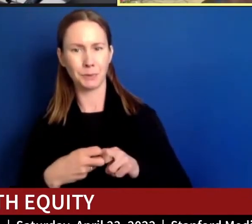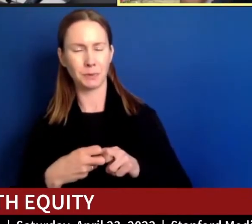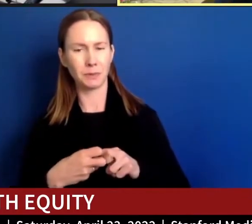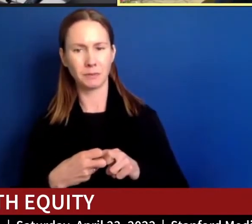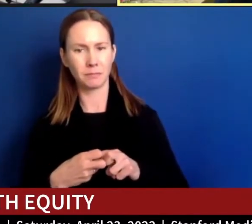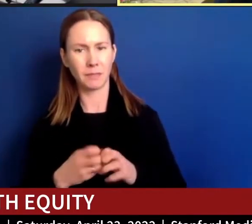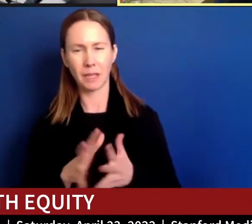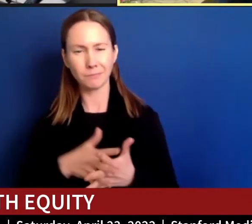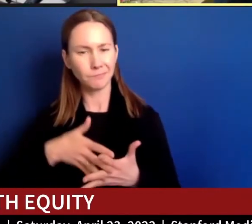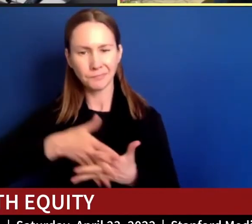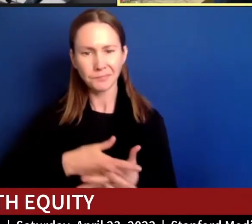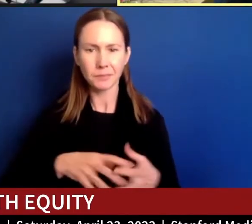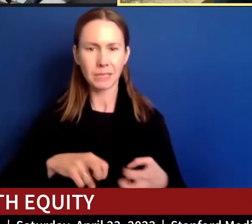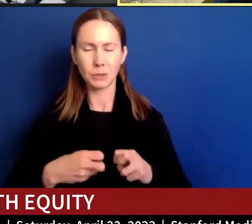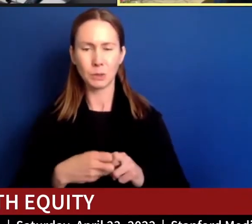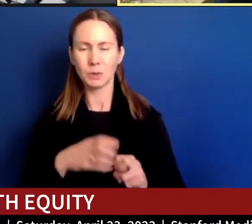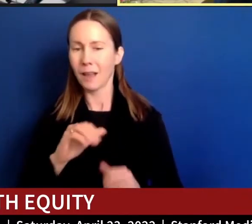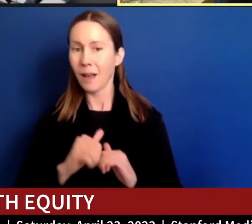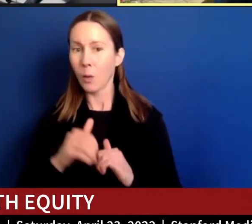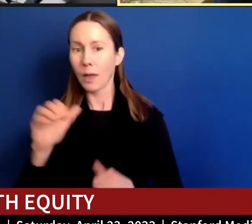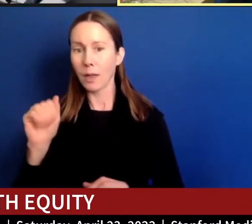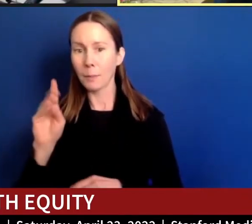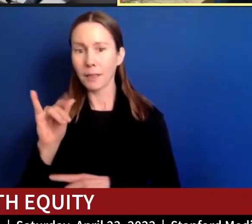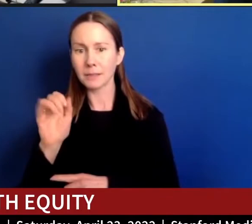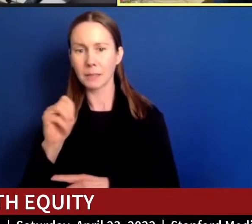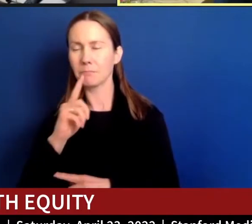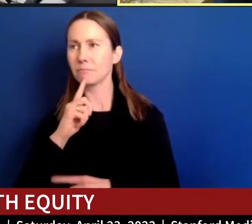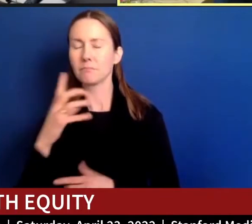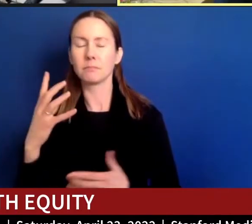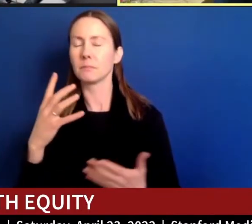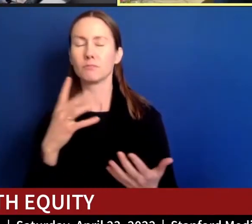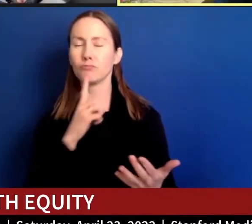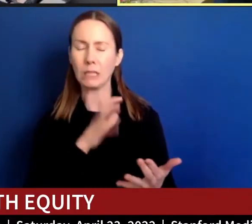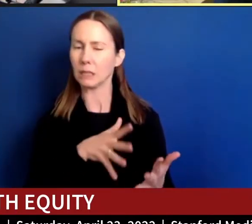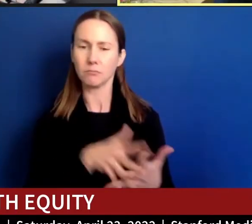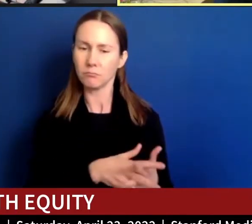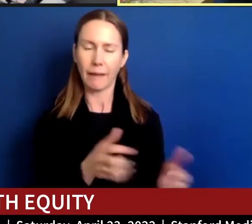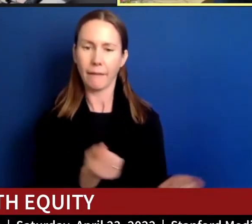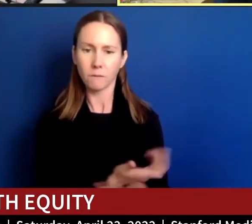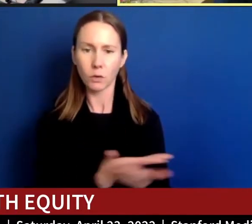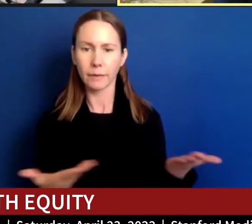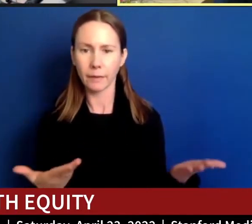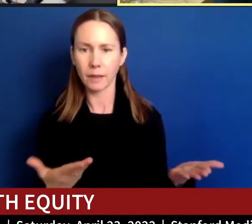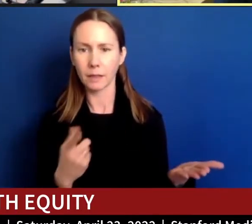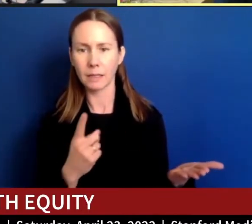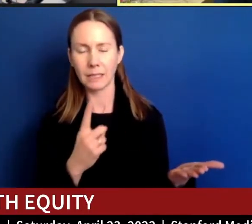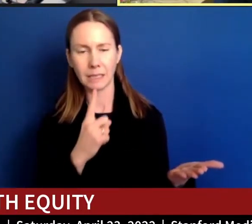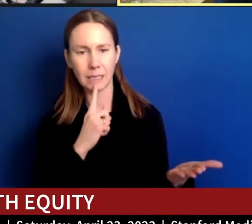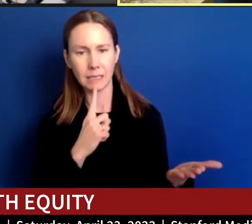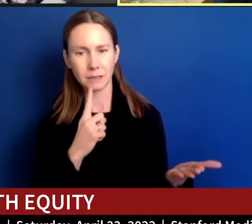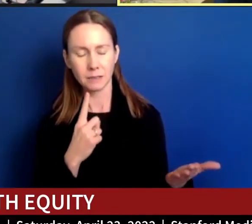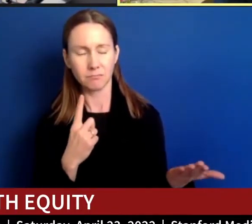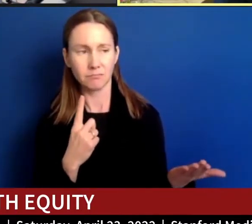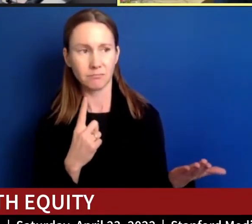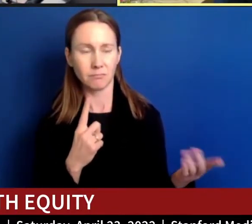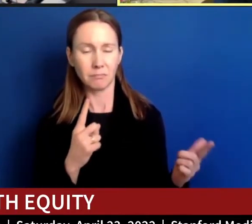and how ableism is kind of ingrained in so many things, is a huge thing. But obviously the NCD